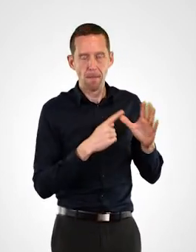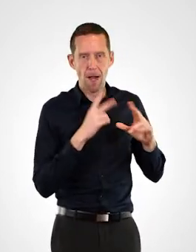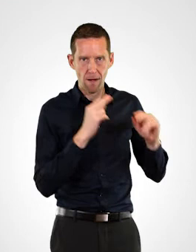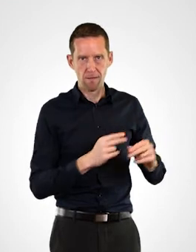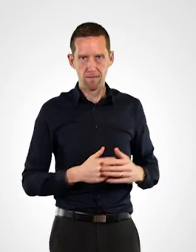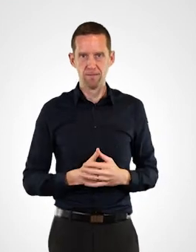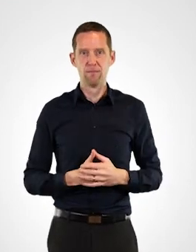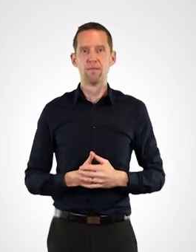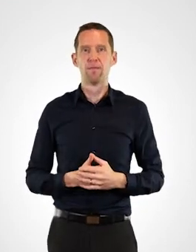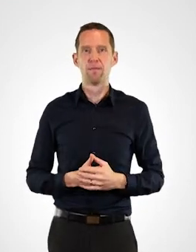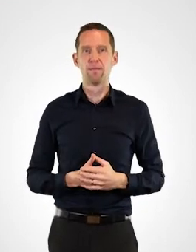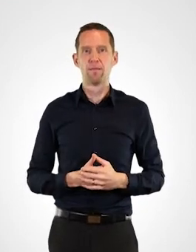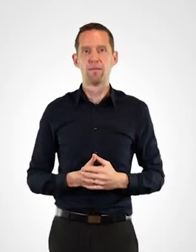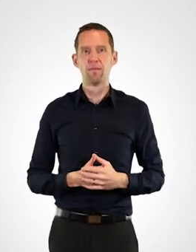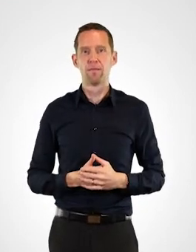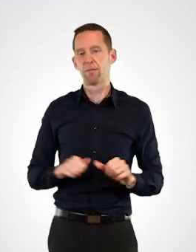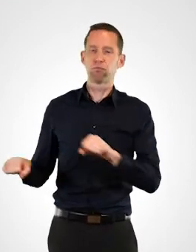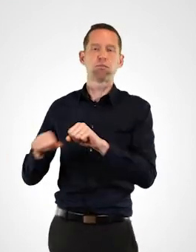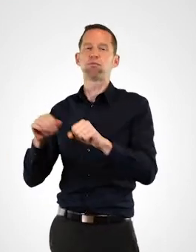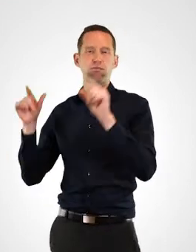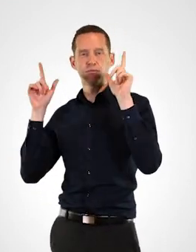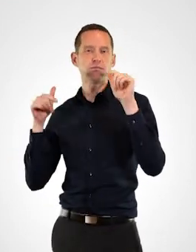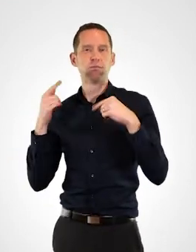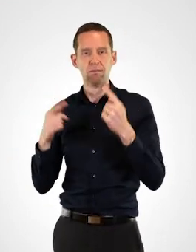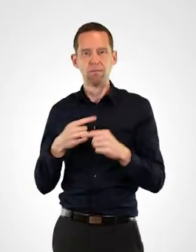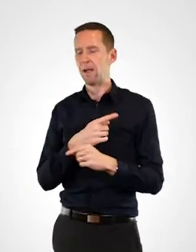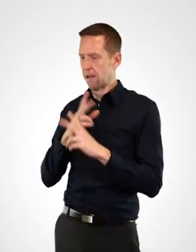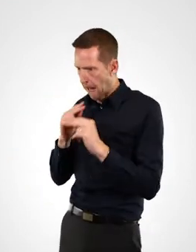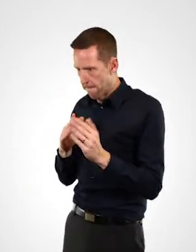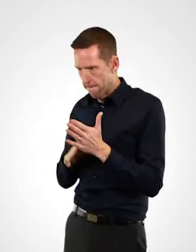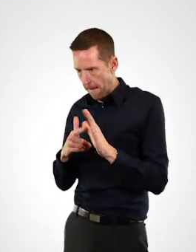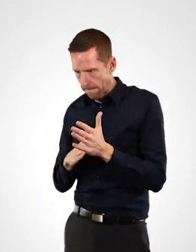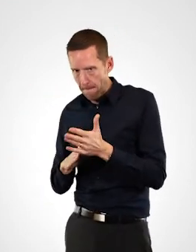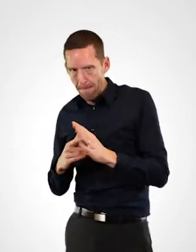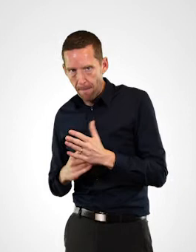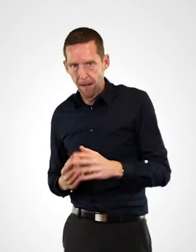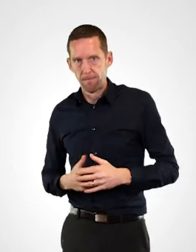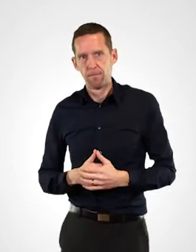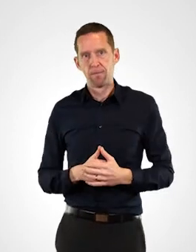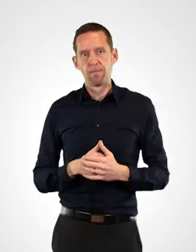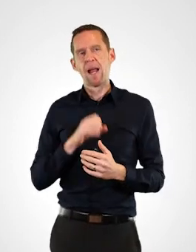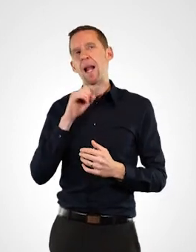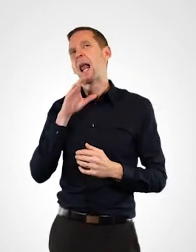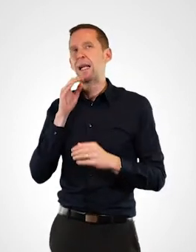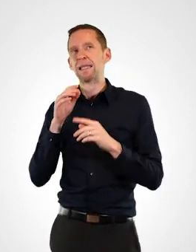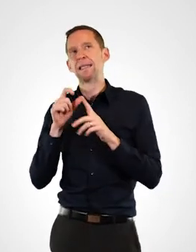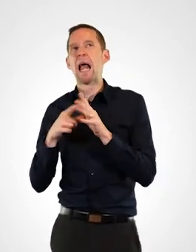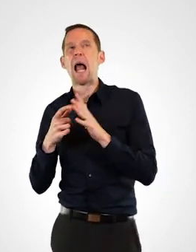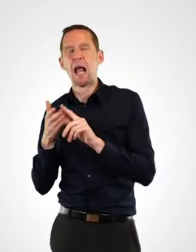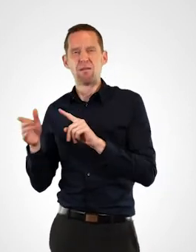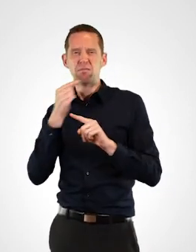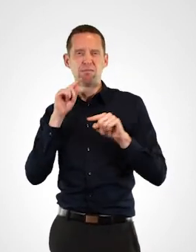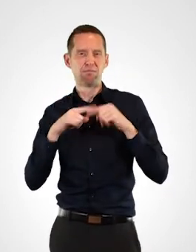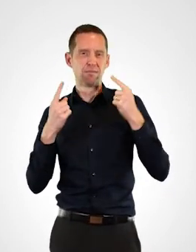Mum mum mum ma.